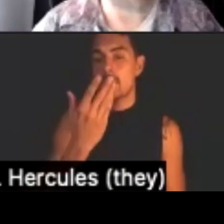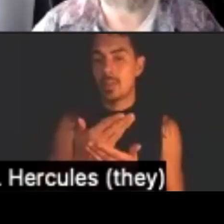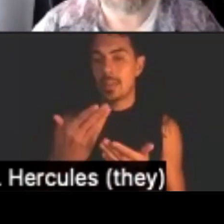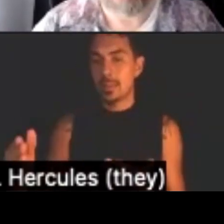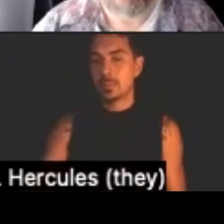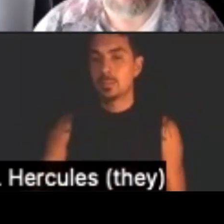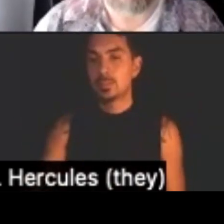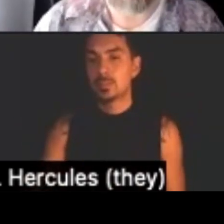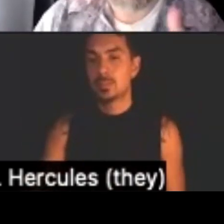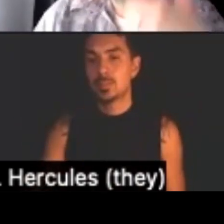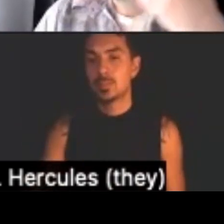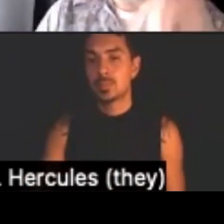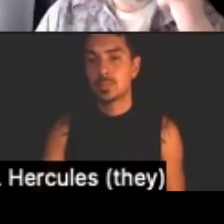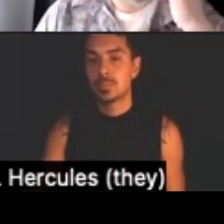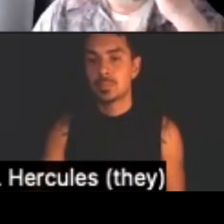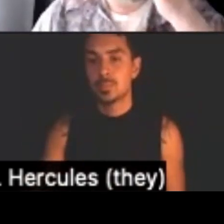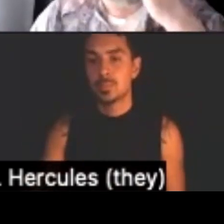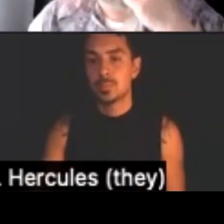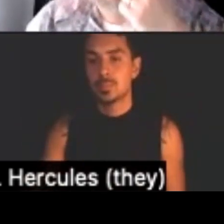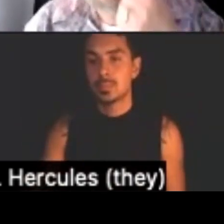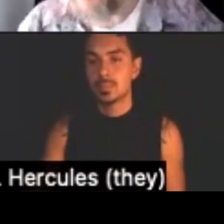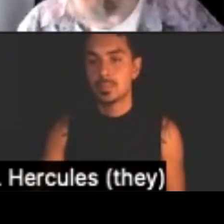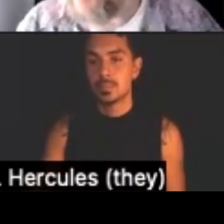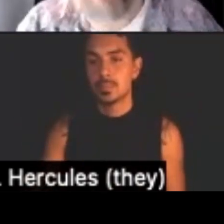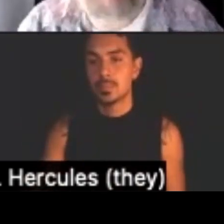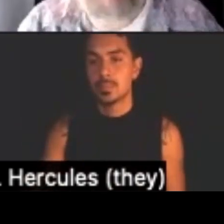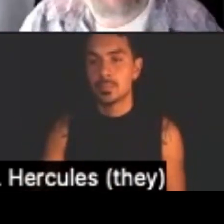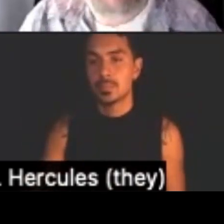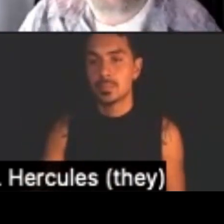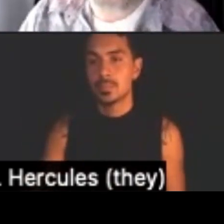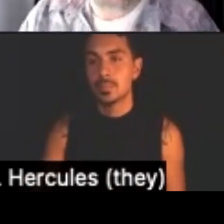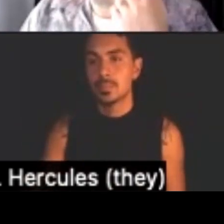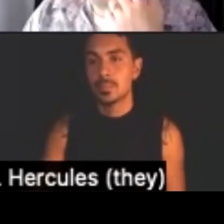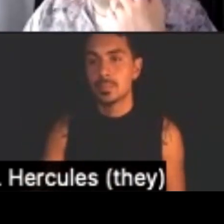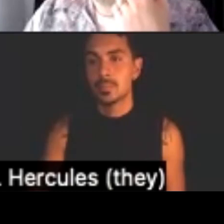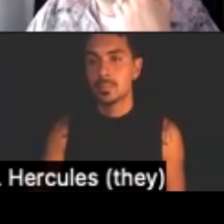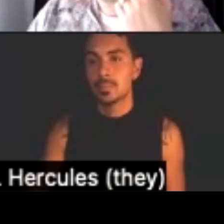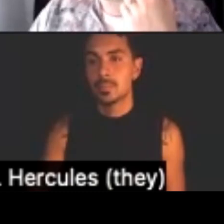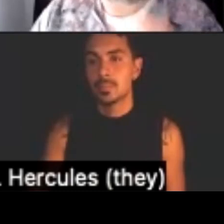Sorry about that, and pull that forward. I'm very aware that we've got about 10 minutes left